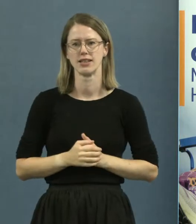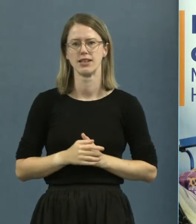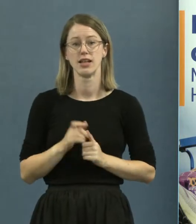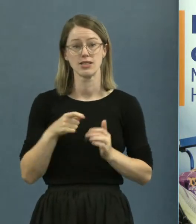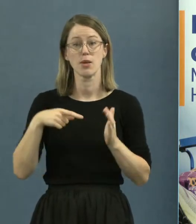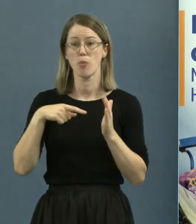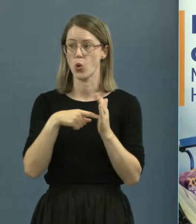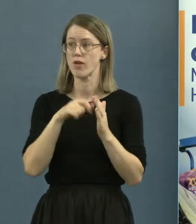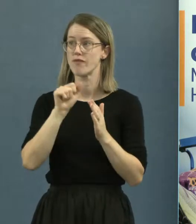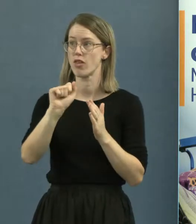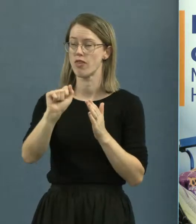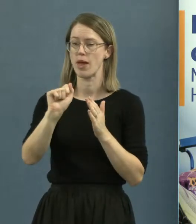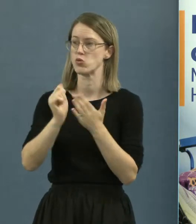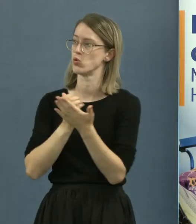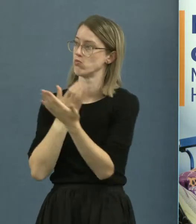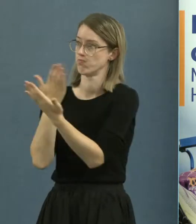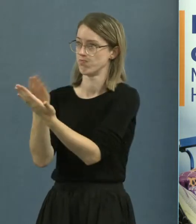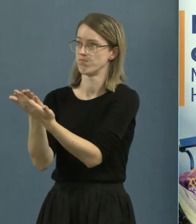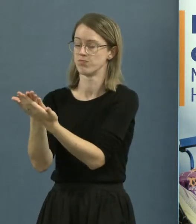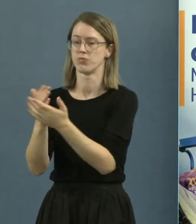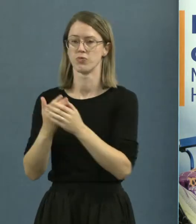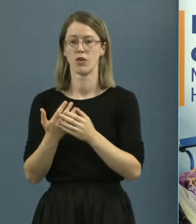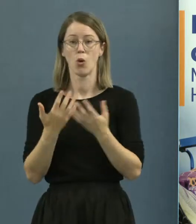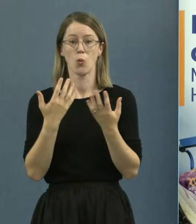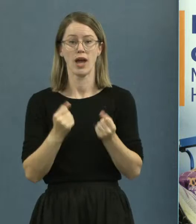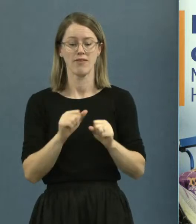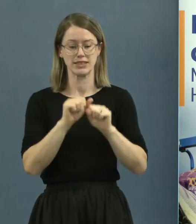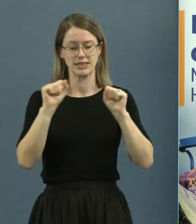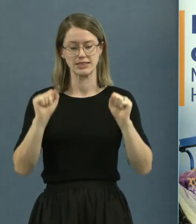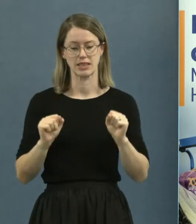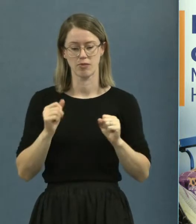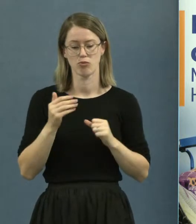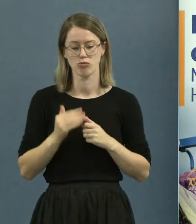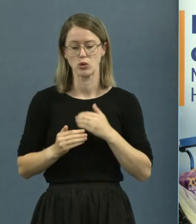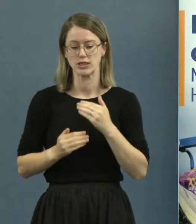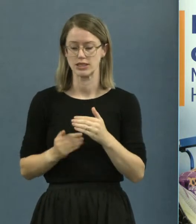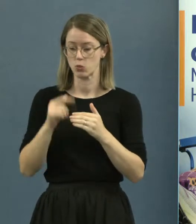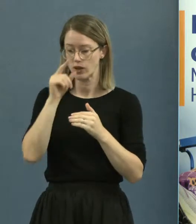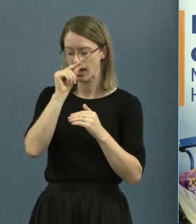important that that is lodged that we have systems and